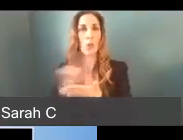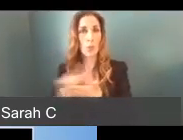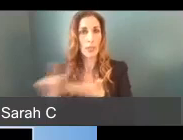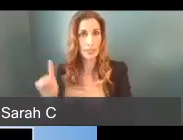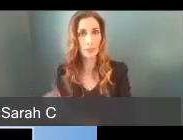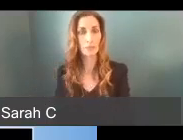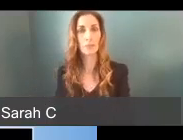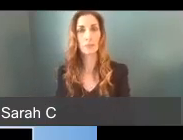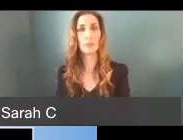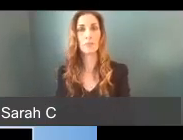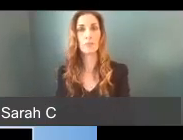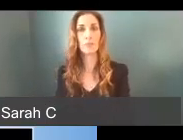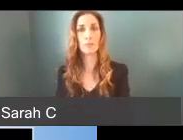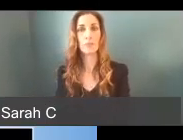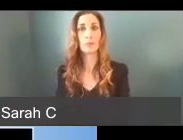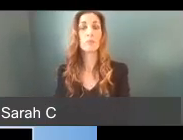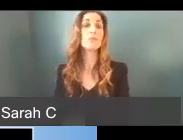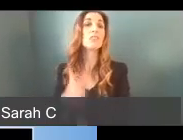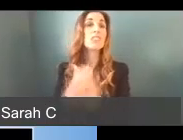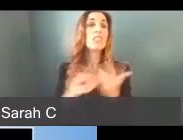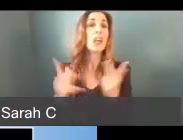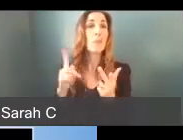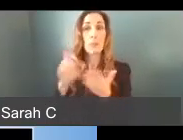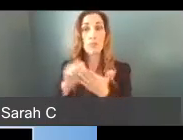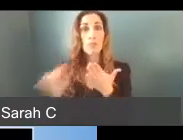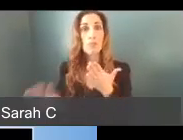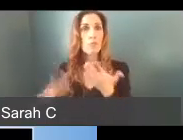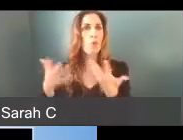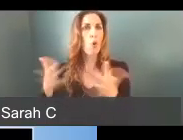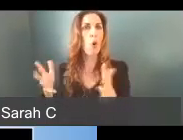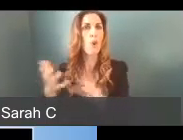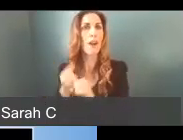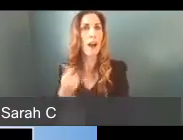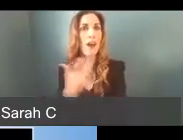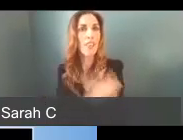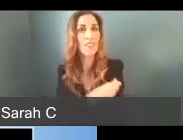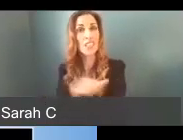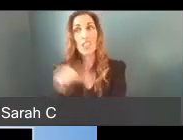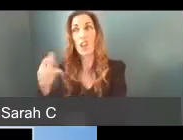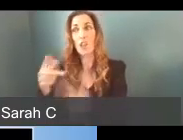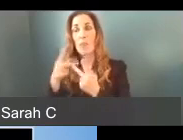list and removing people from our list that received their vaccine elsewhere. As of this